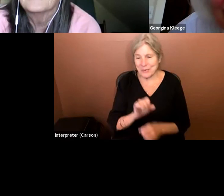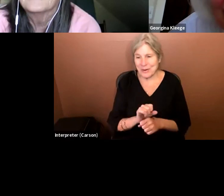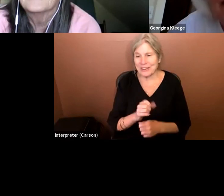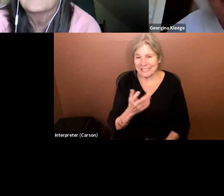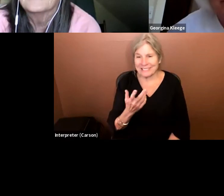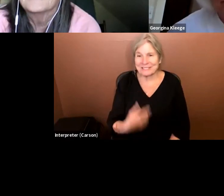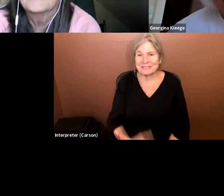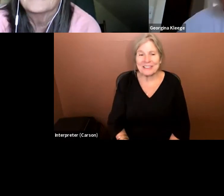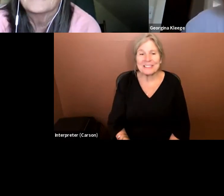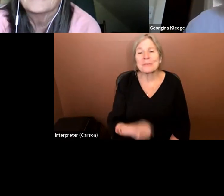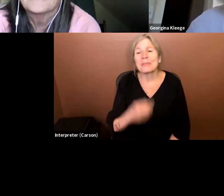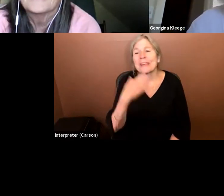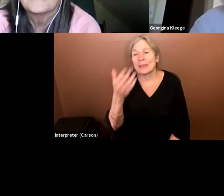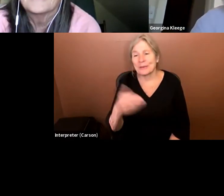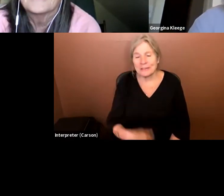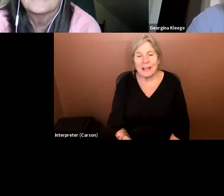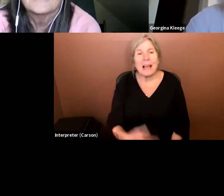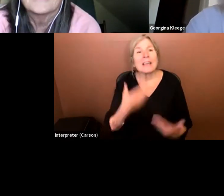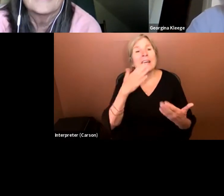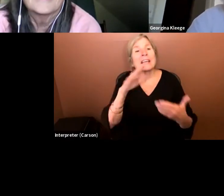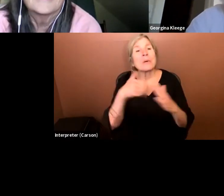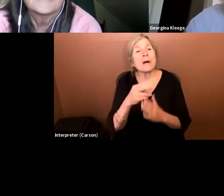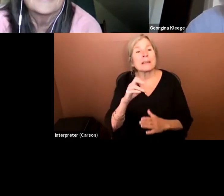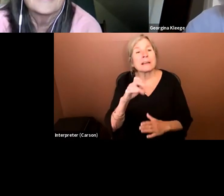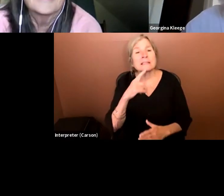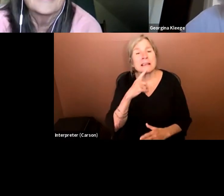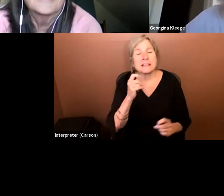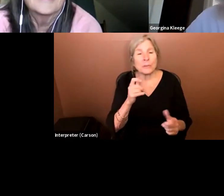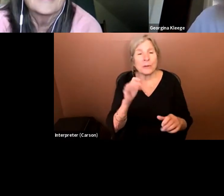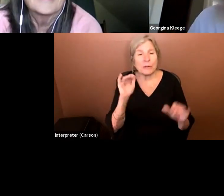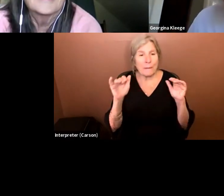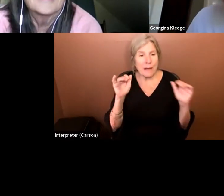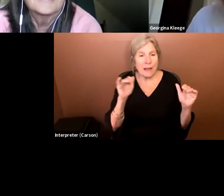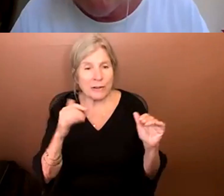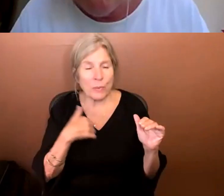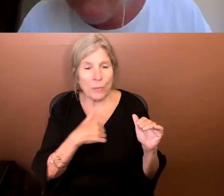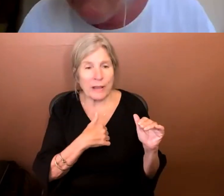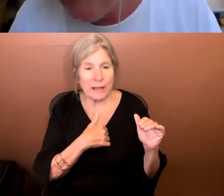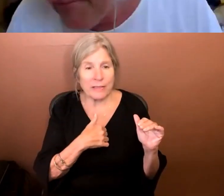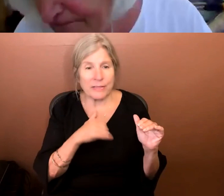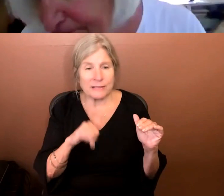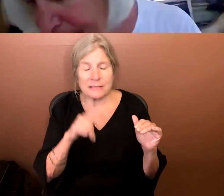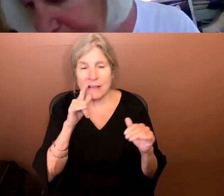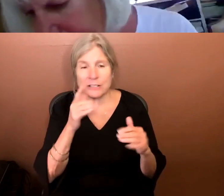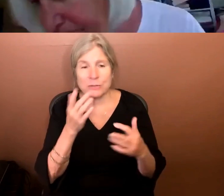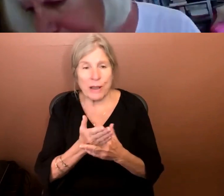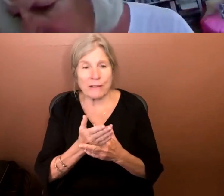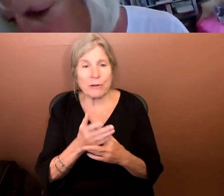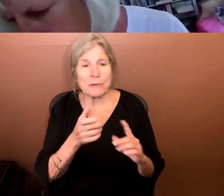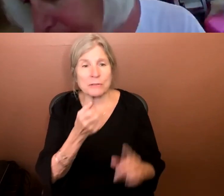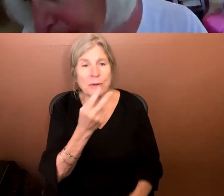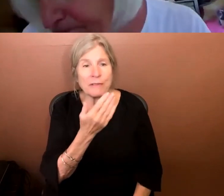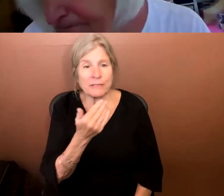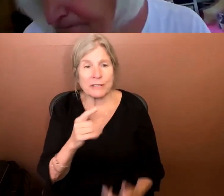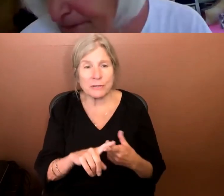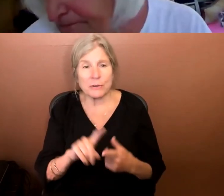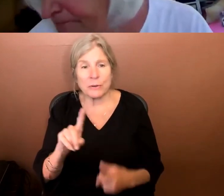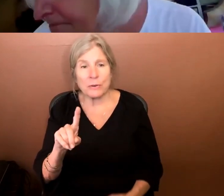Thank you. Nick Sousanis: Thank you all. Just as a quick reminder, this is lunch break from twelve fifteen t 1215 to one p.m.